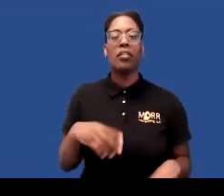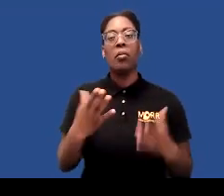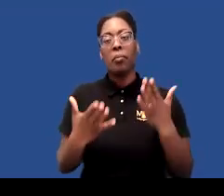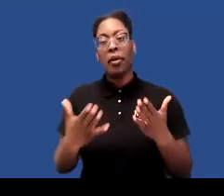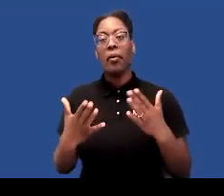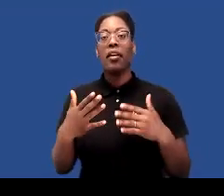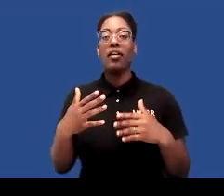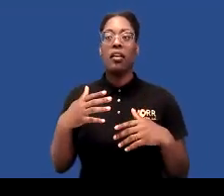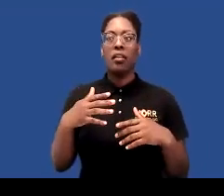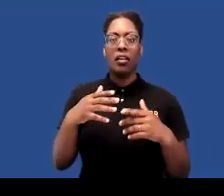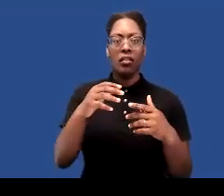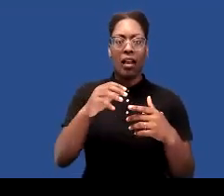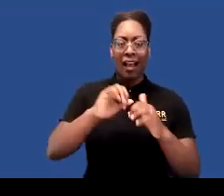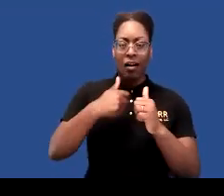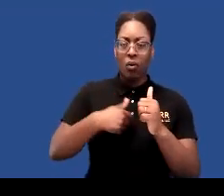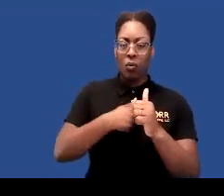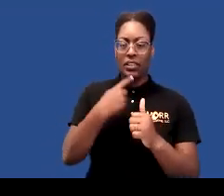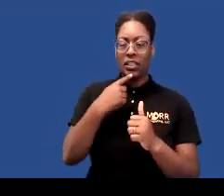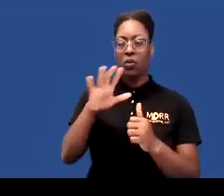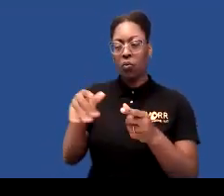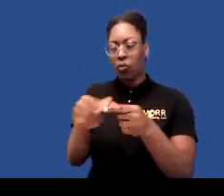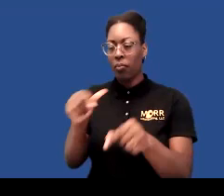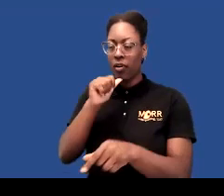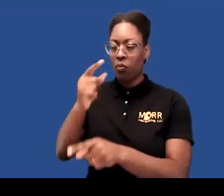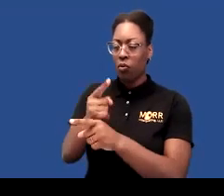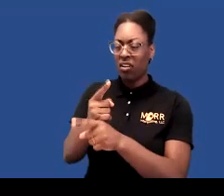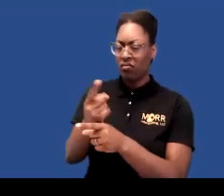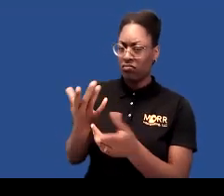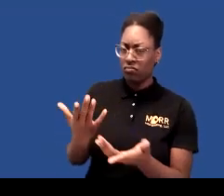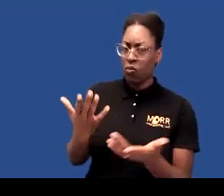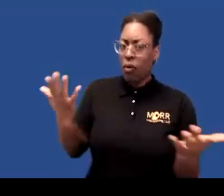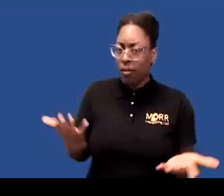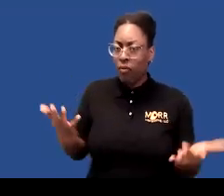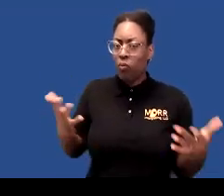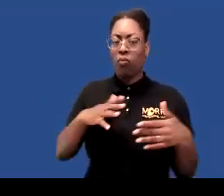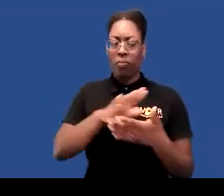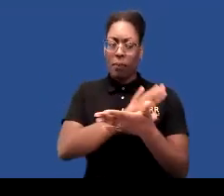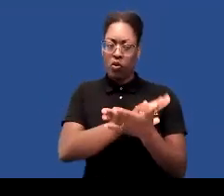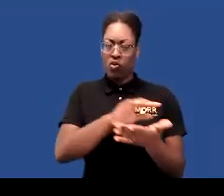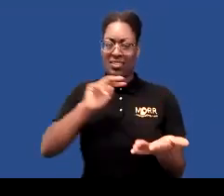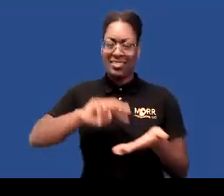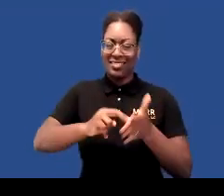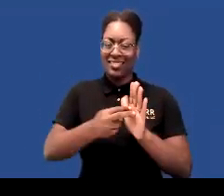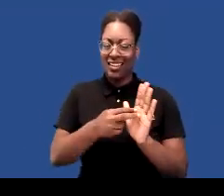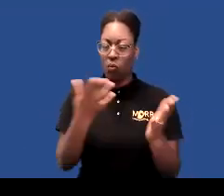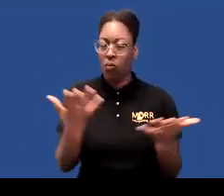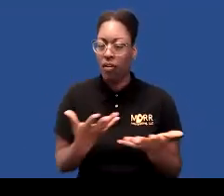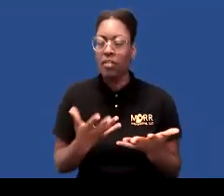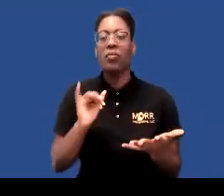and word choice and things like that. And so we want it to be So I m thinking of that as a particular example. But we want to be mindful